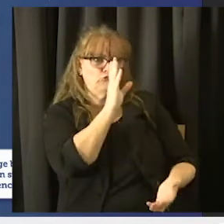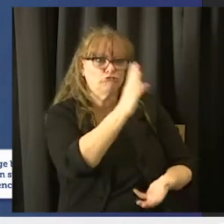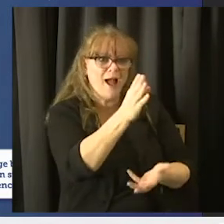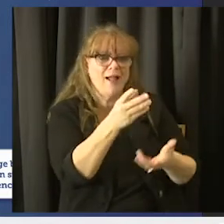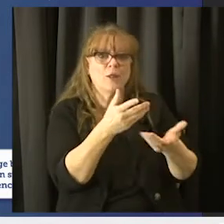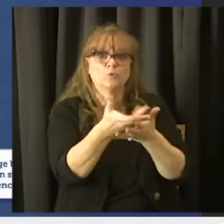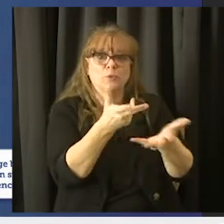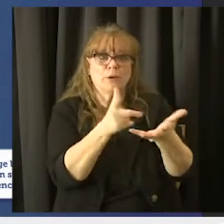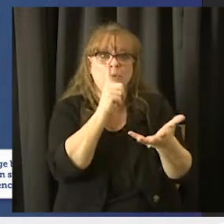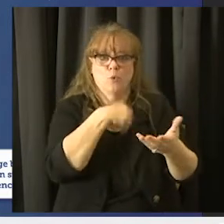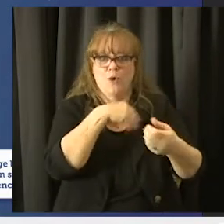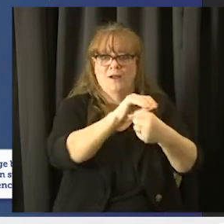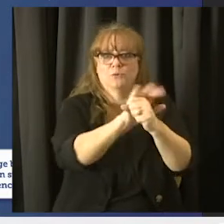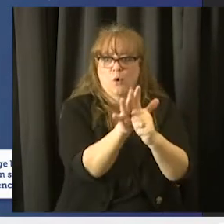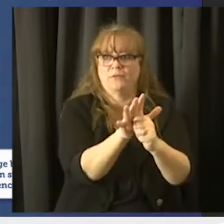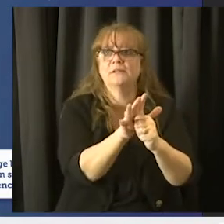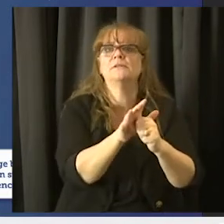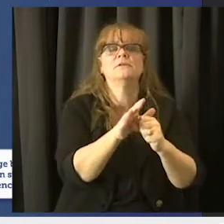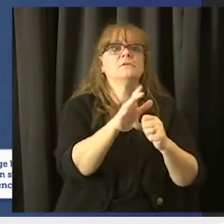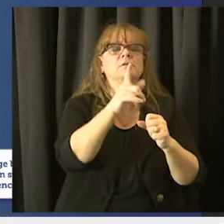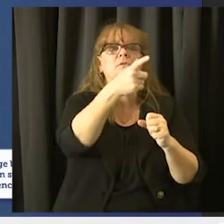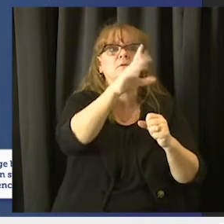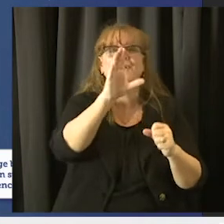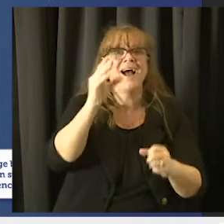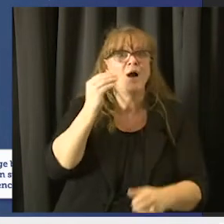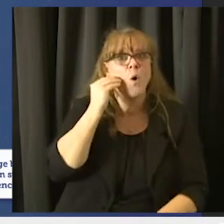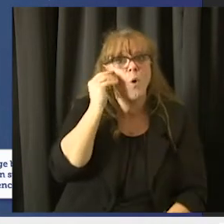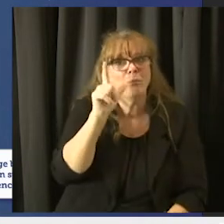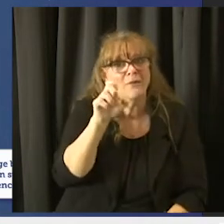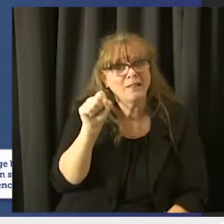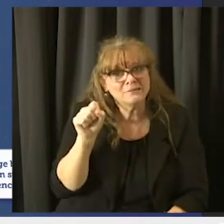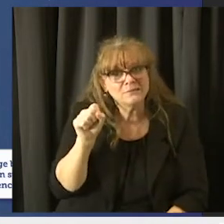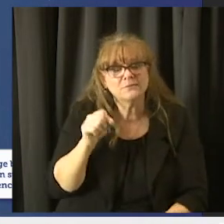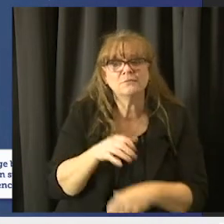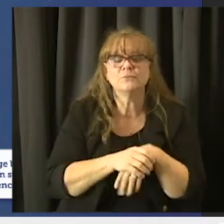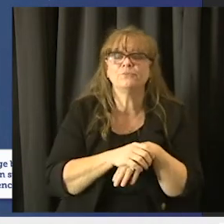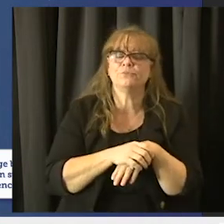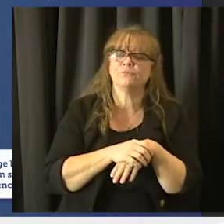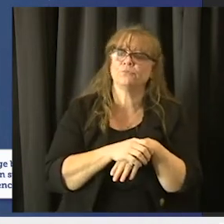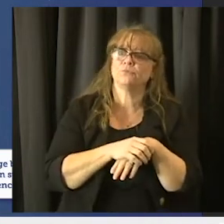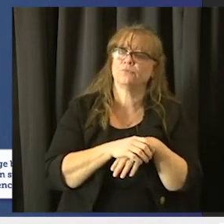not um these are not mass groups so 17 up is is a mass group that means you're 70 and up you can